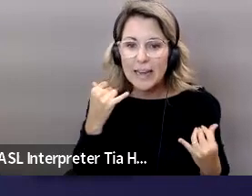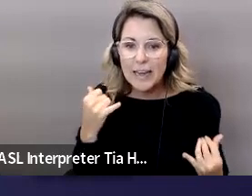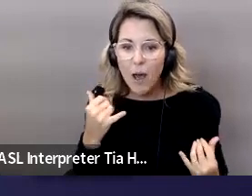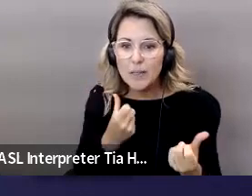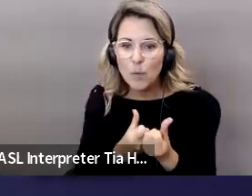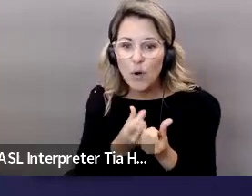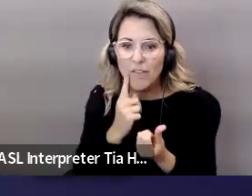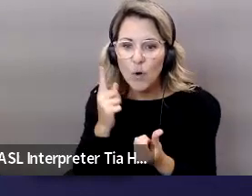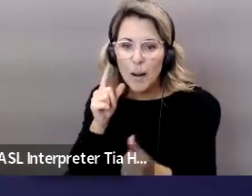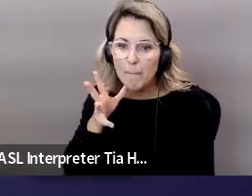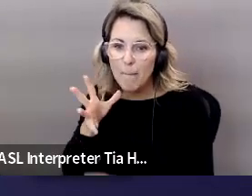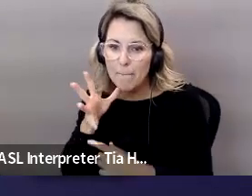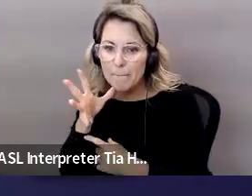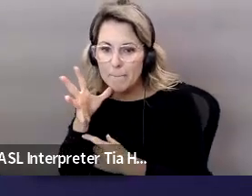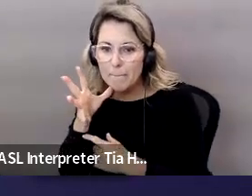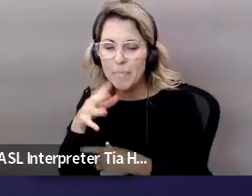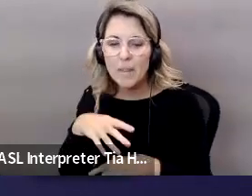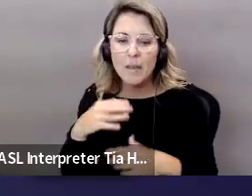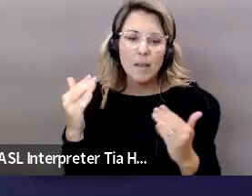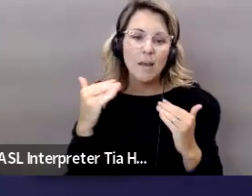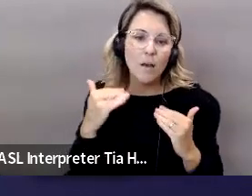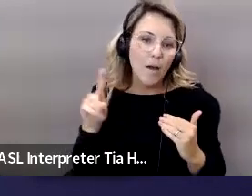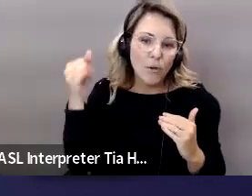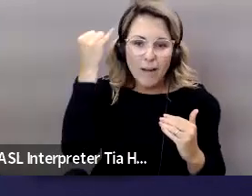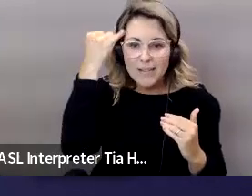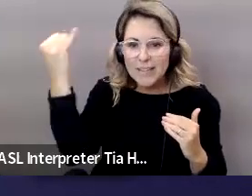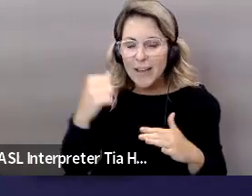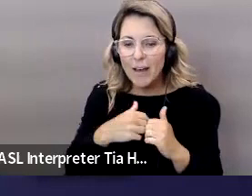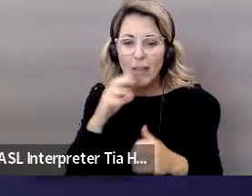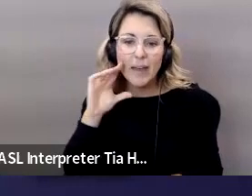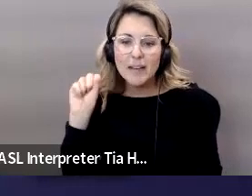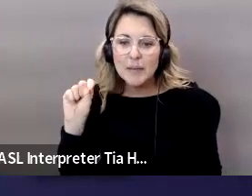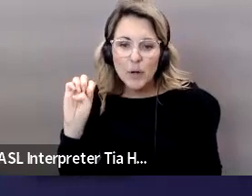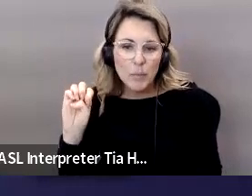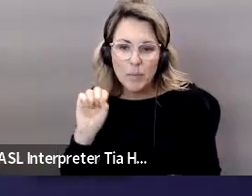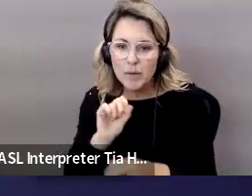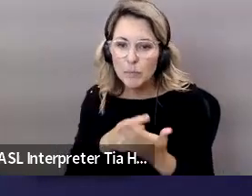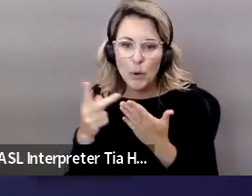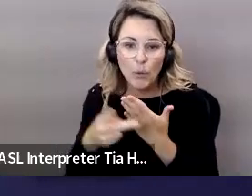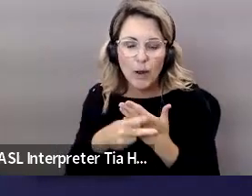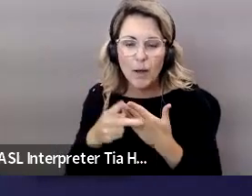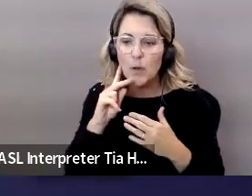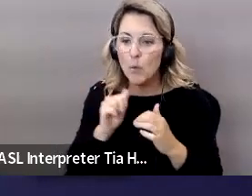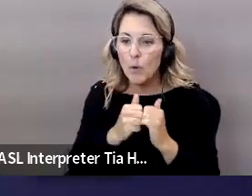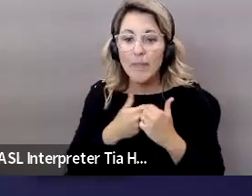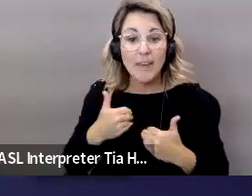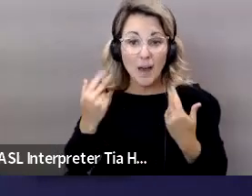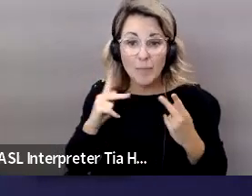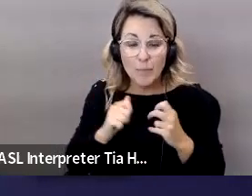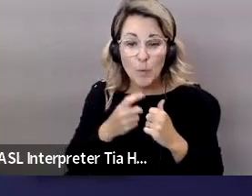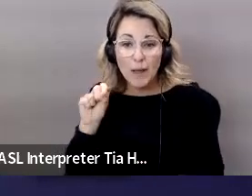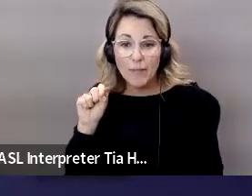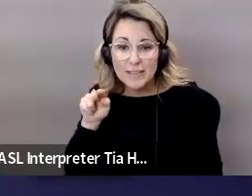a supported employment program for young people with substance use disorders in certain regions of